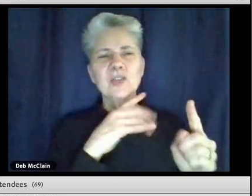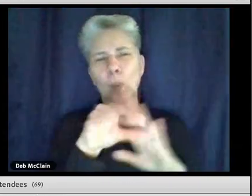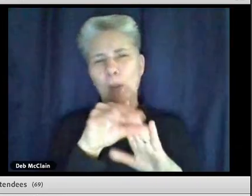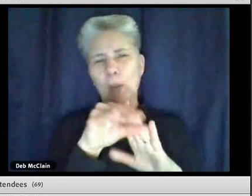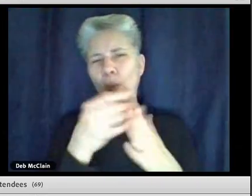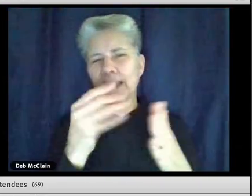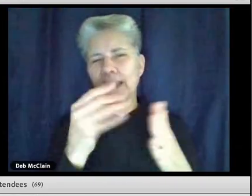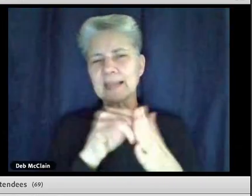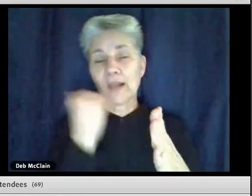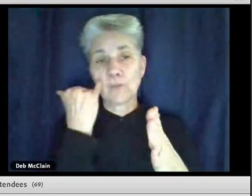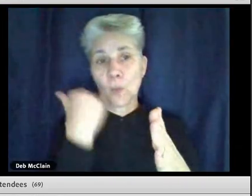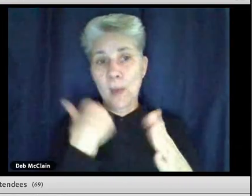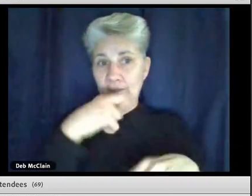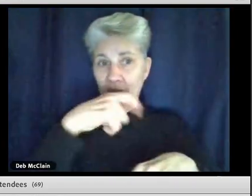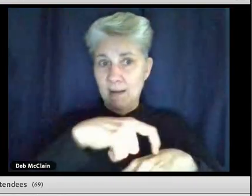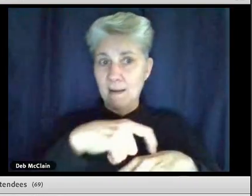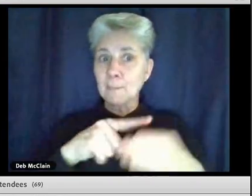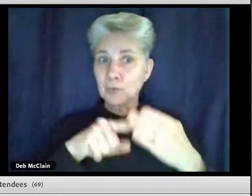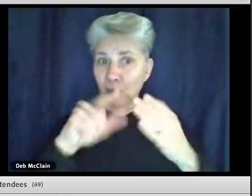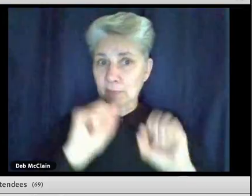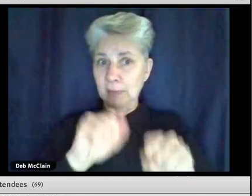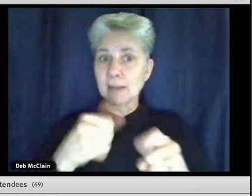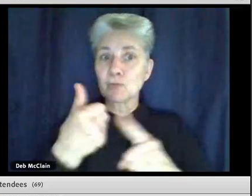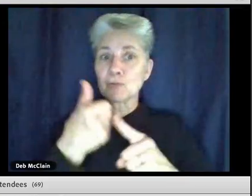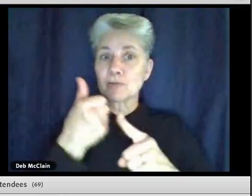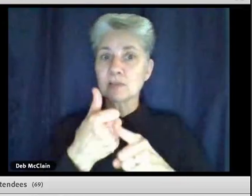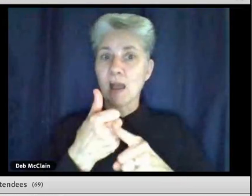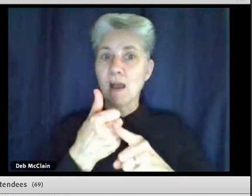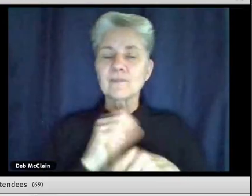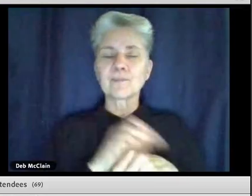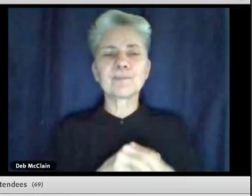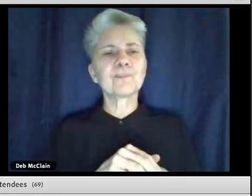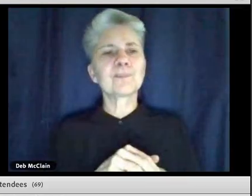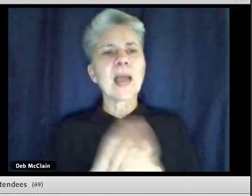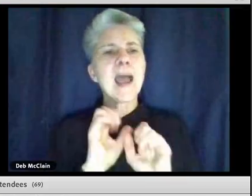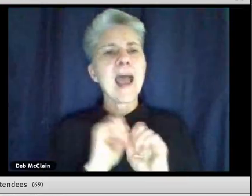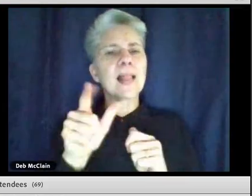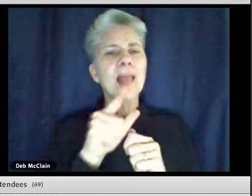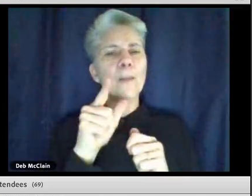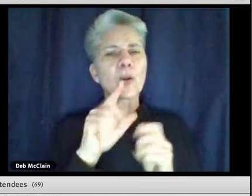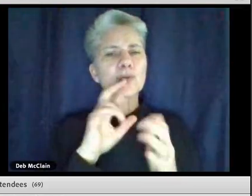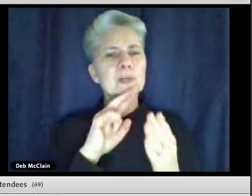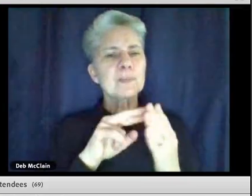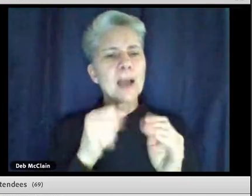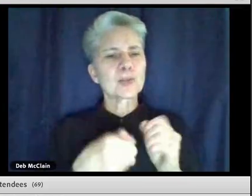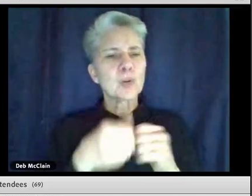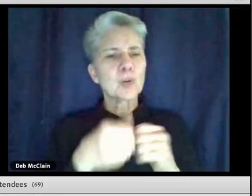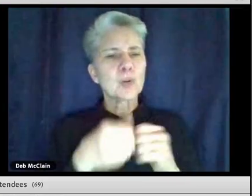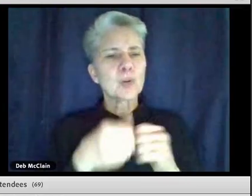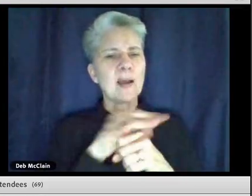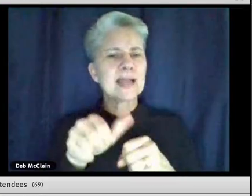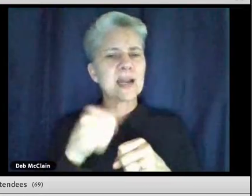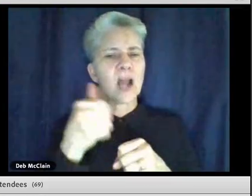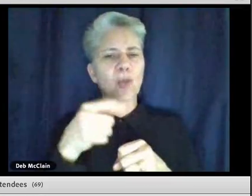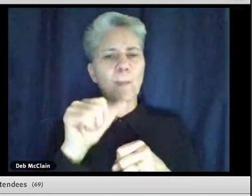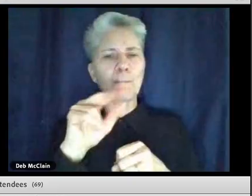Don't Stand so Close to Me," so there's some recorded things that, you know, if you have time, you might want to come back and look at.